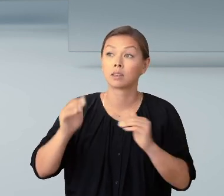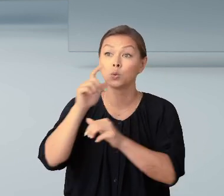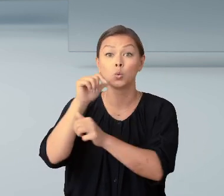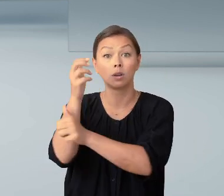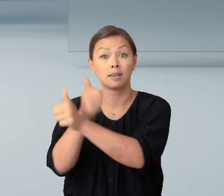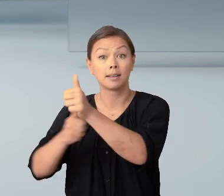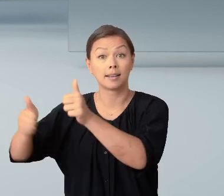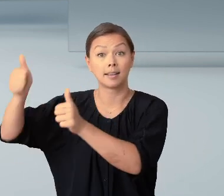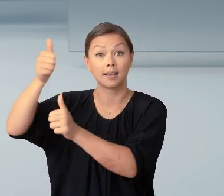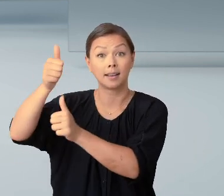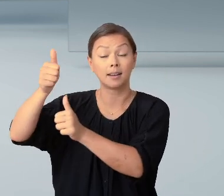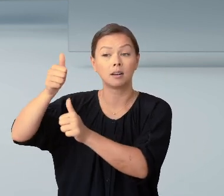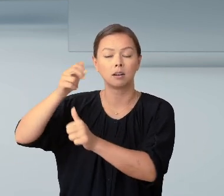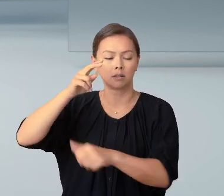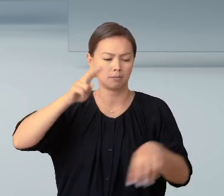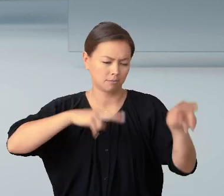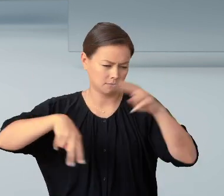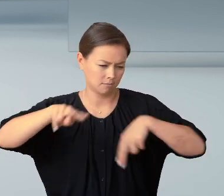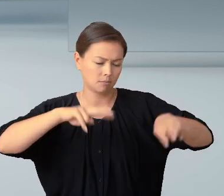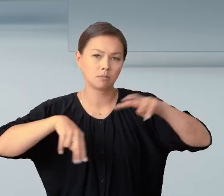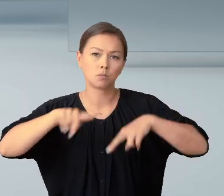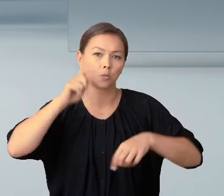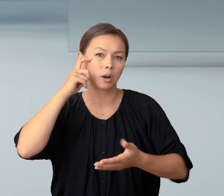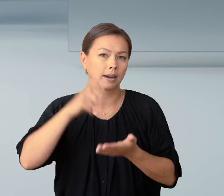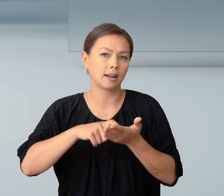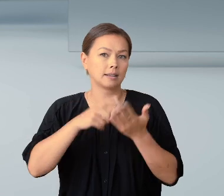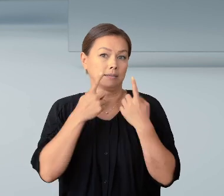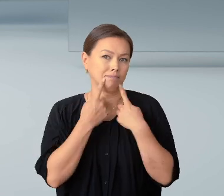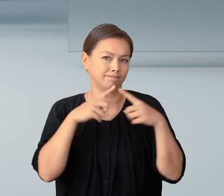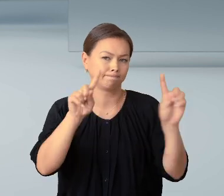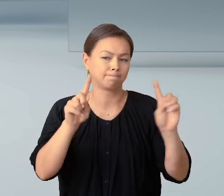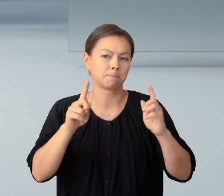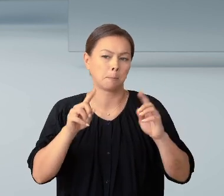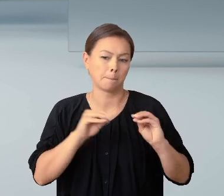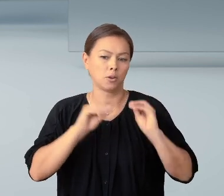migration. Work with Encore or your migration partner. We do